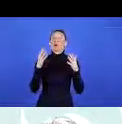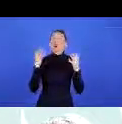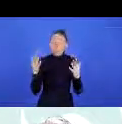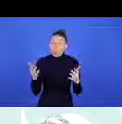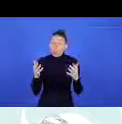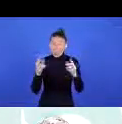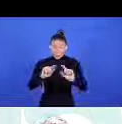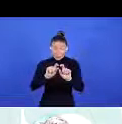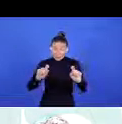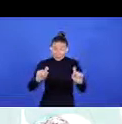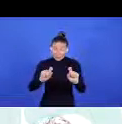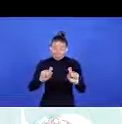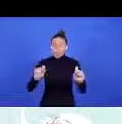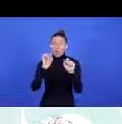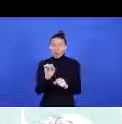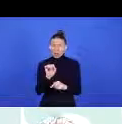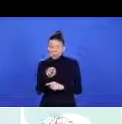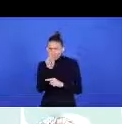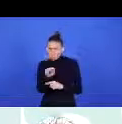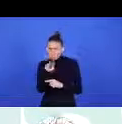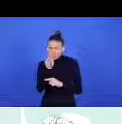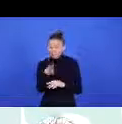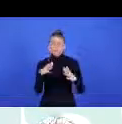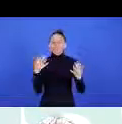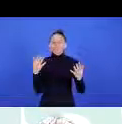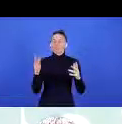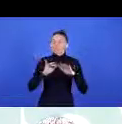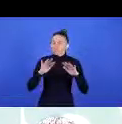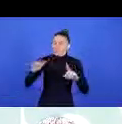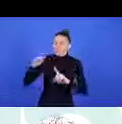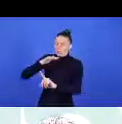beginning I hurt myself a lot with hearing